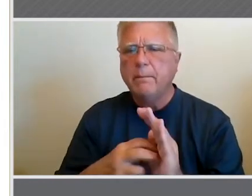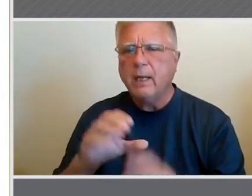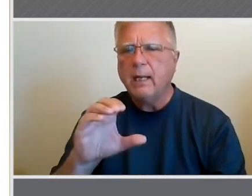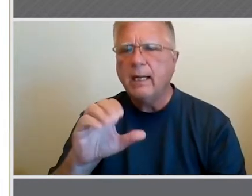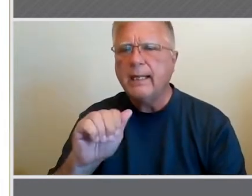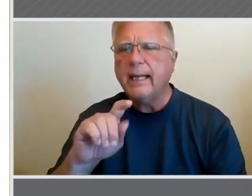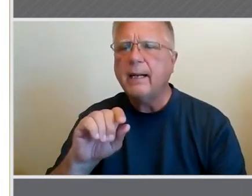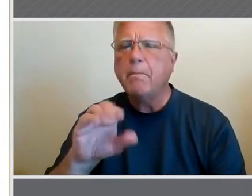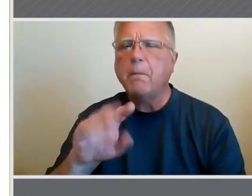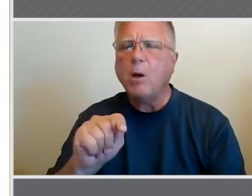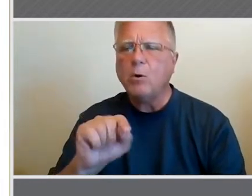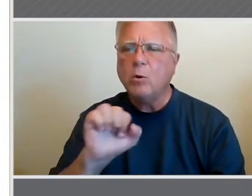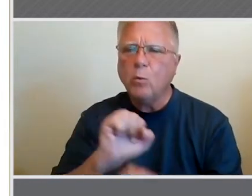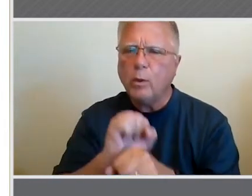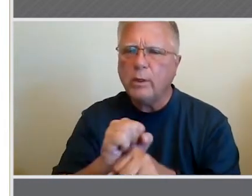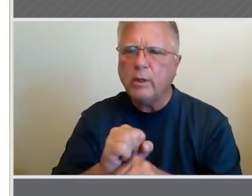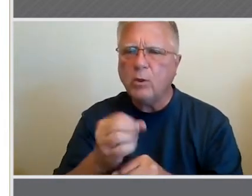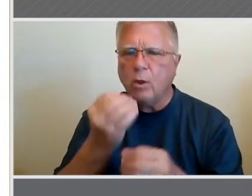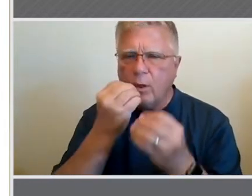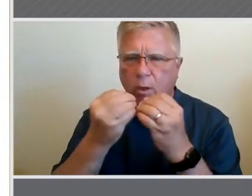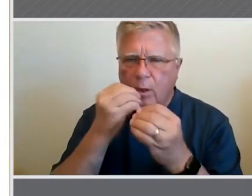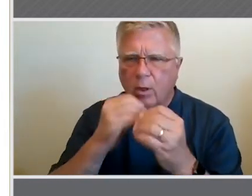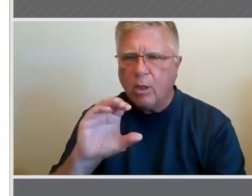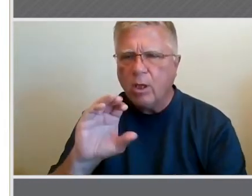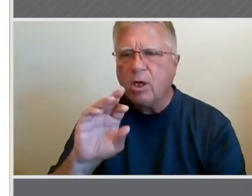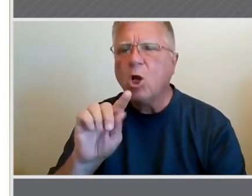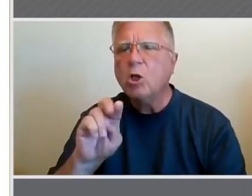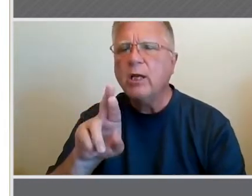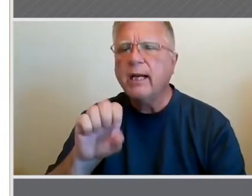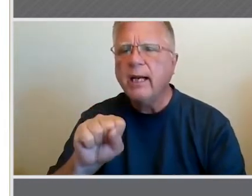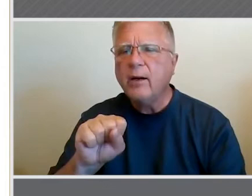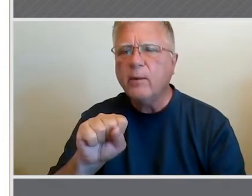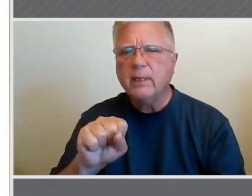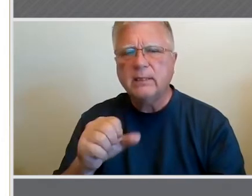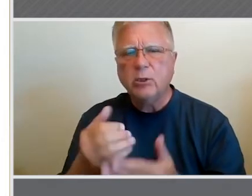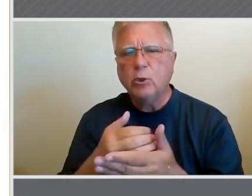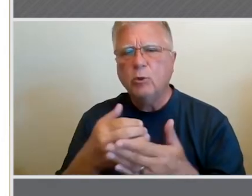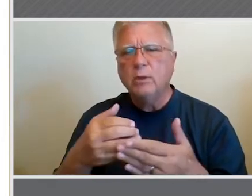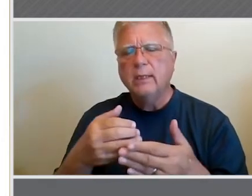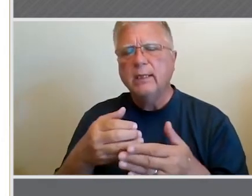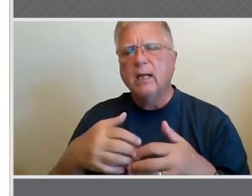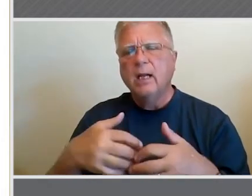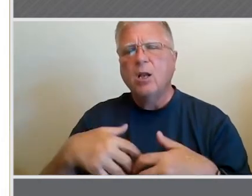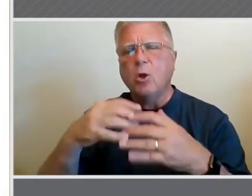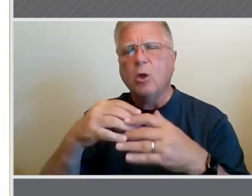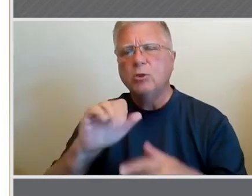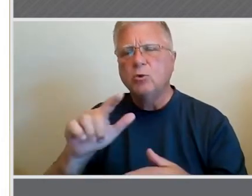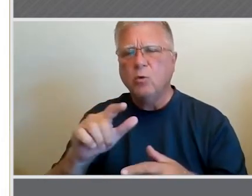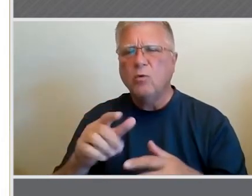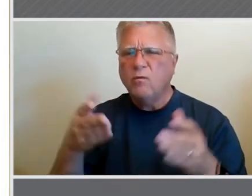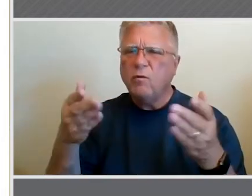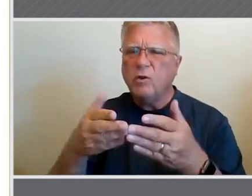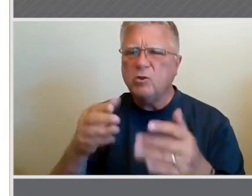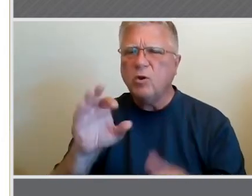is the newly launched tool. Really focusing on food based businesses and food based entrepreneurs that will run out